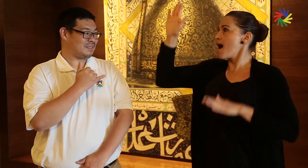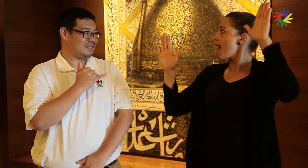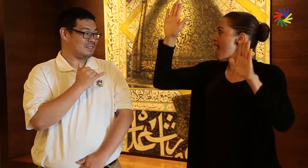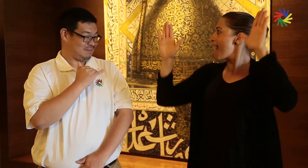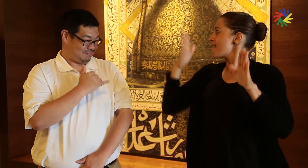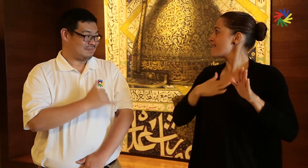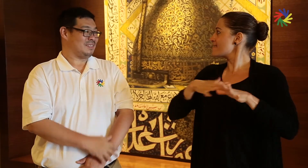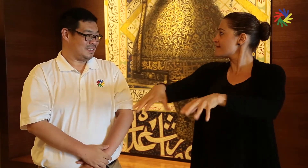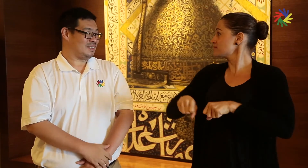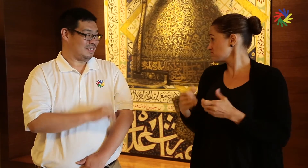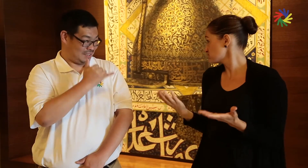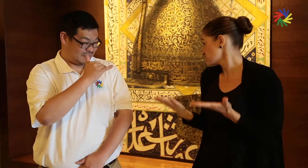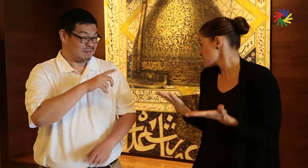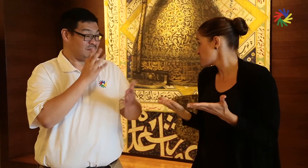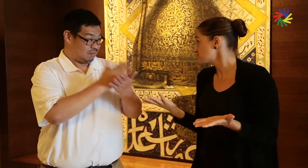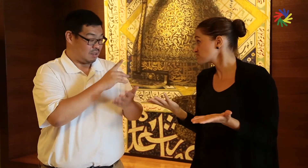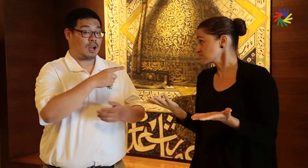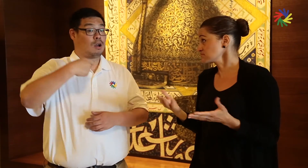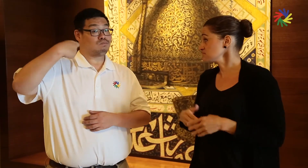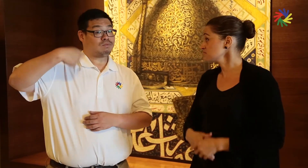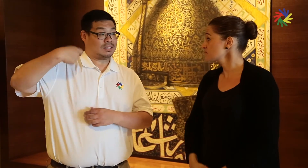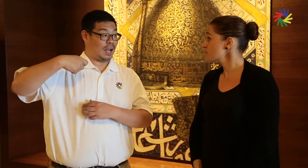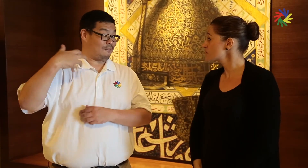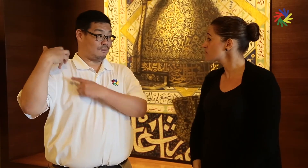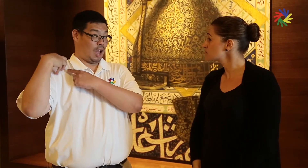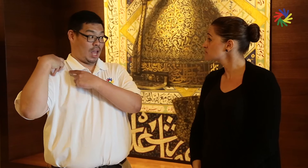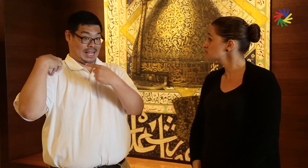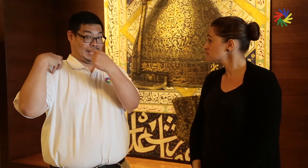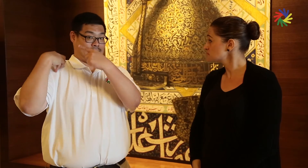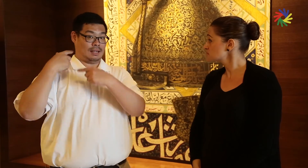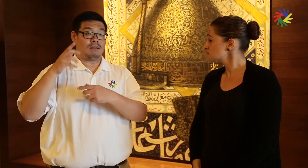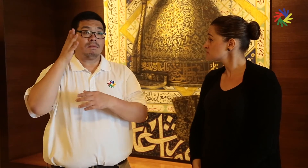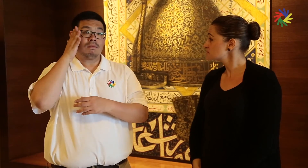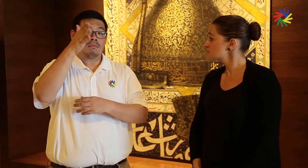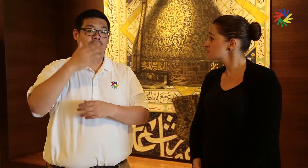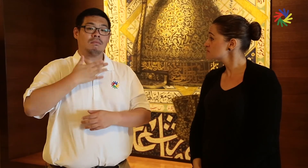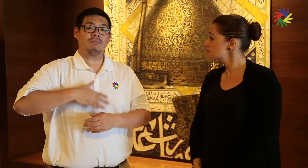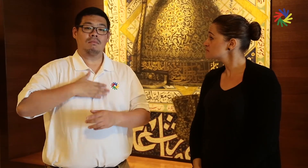bids. What do you think? KC- Yes, absolutely.